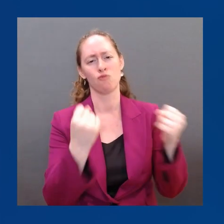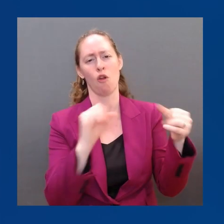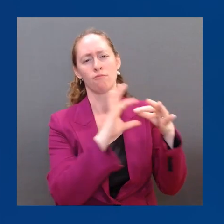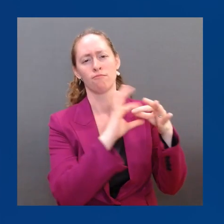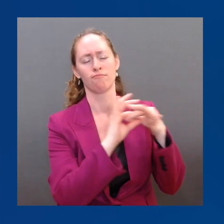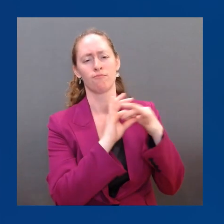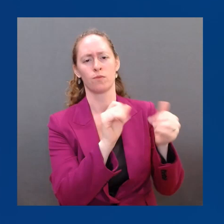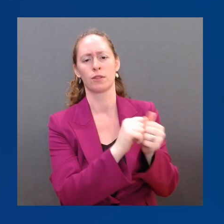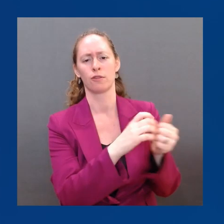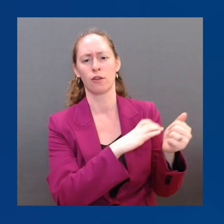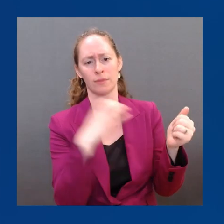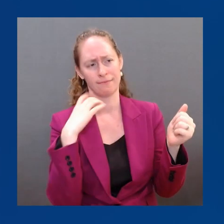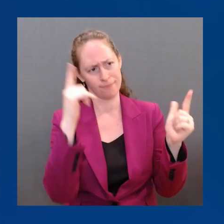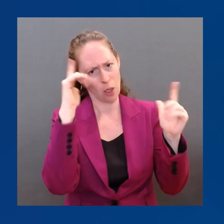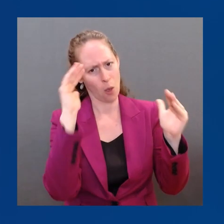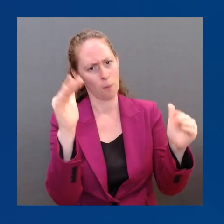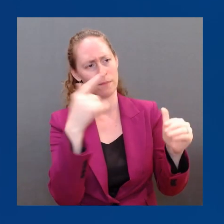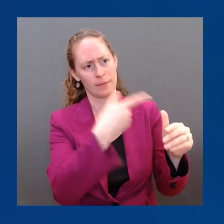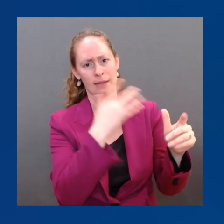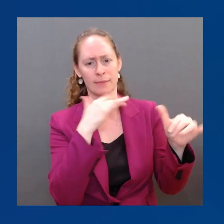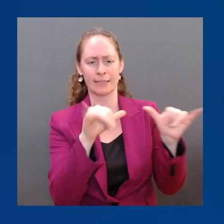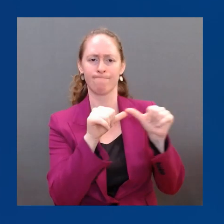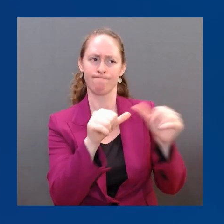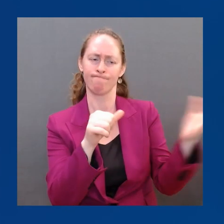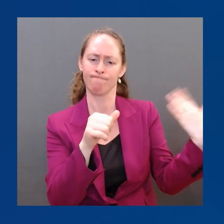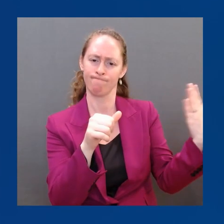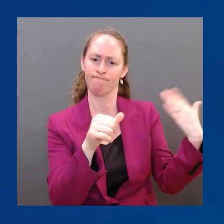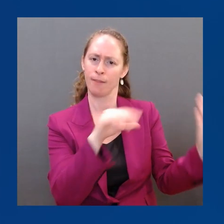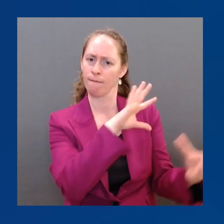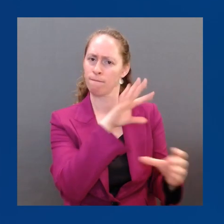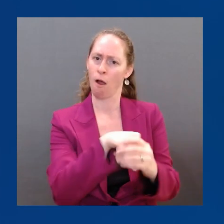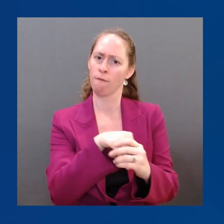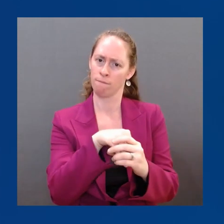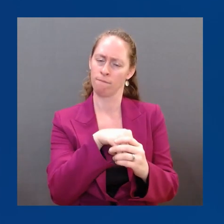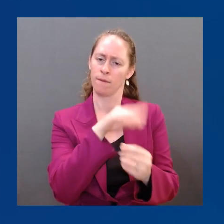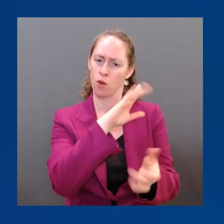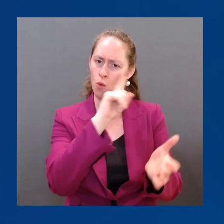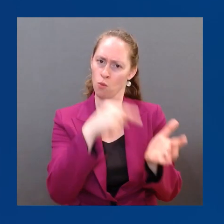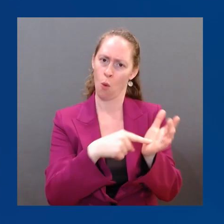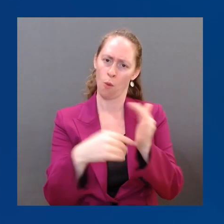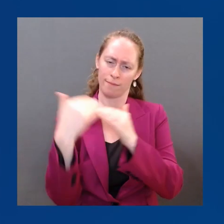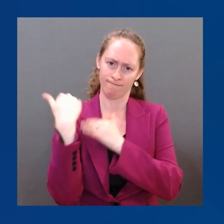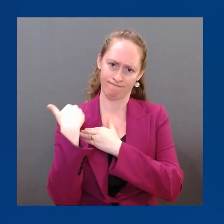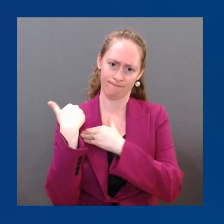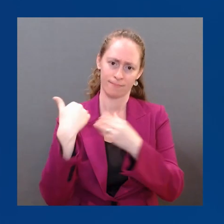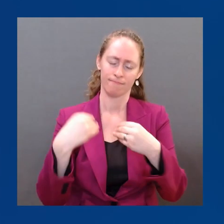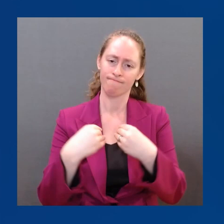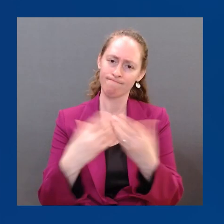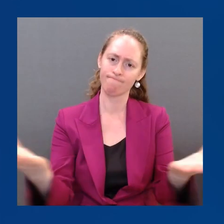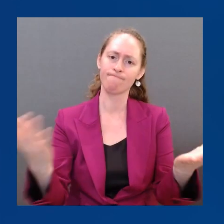that critical role of providing the resources and leadership so we can continue protecting the American people. All right, I'm going to stop.